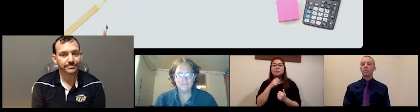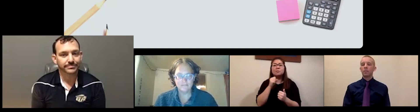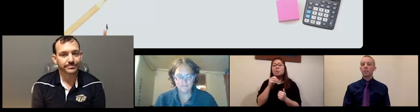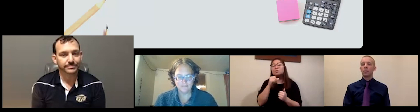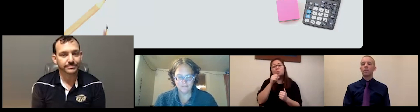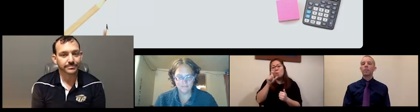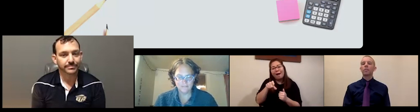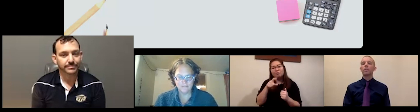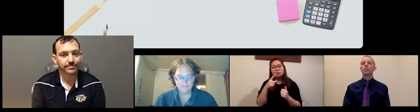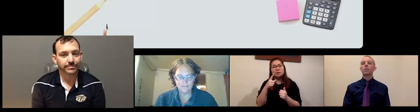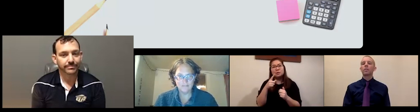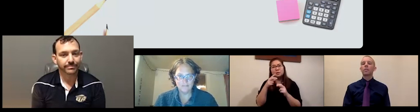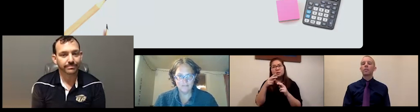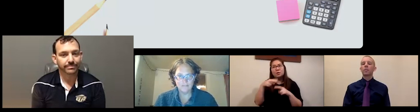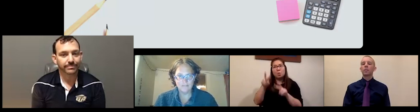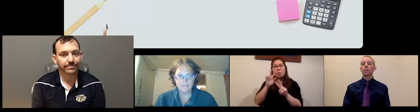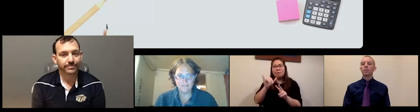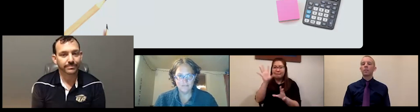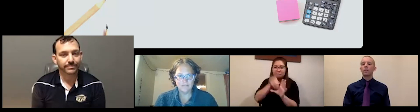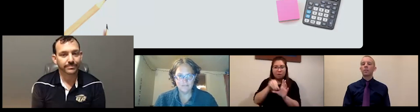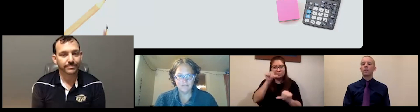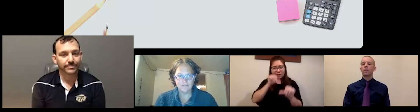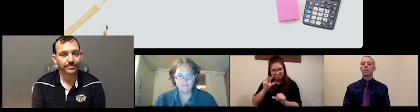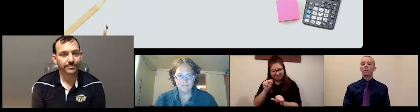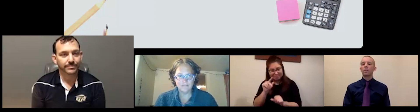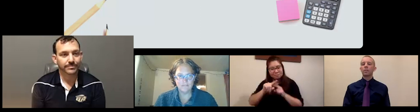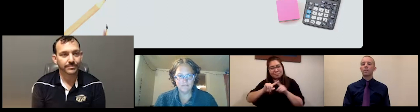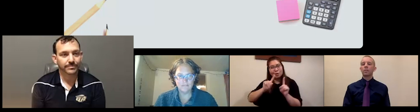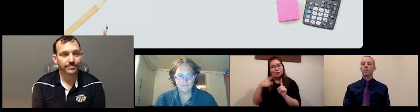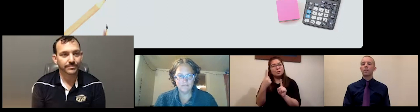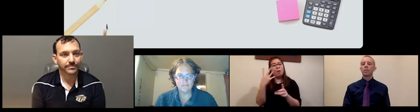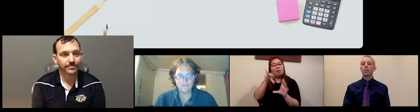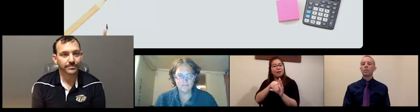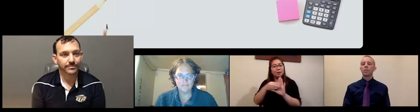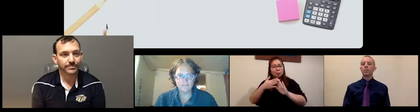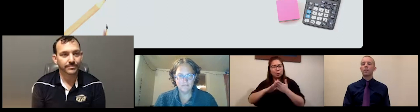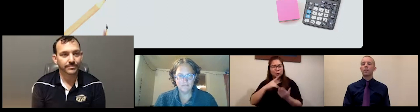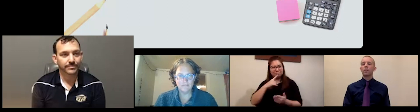So you don’t have to have a role model who’s involved with science. You just need someone in the community who tells you,